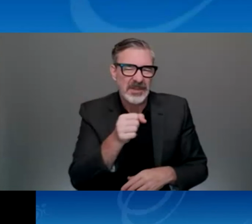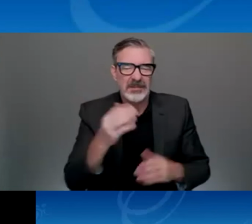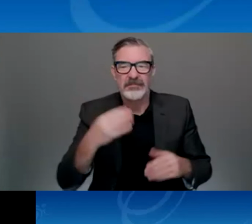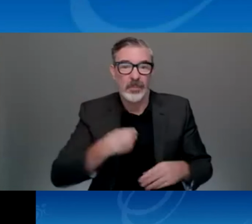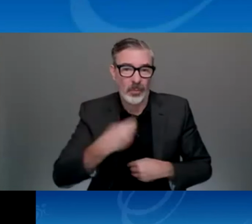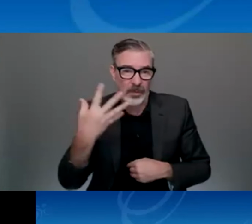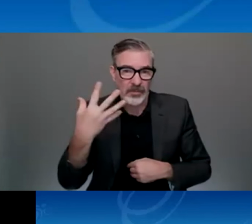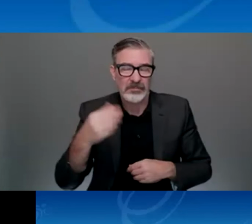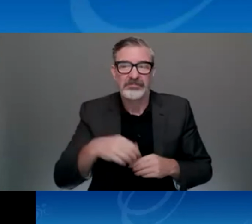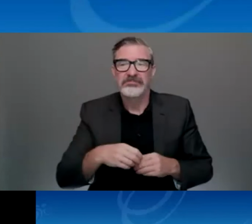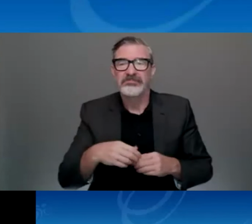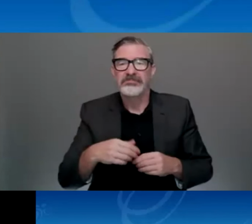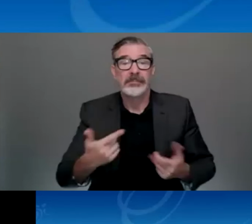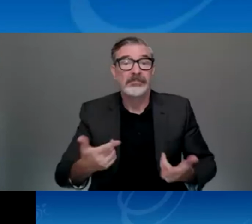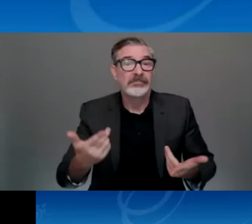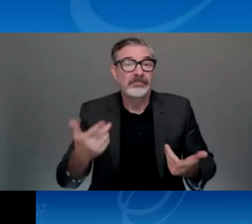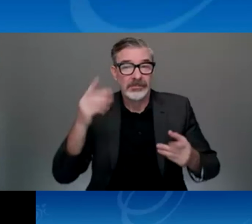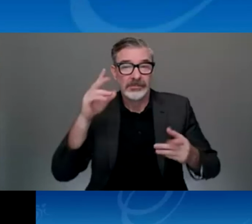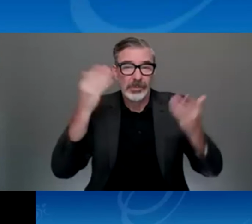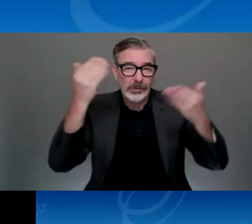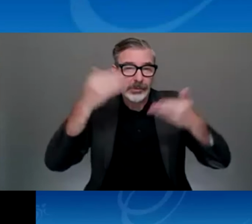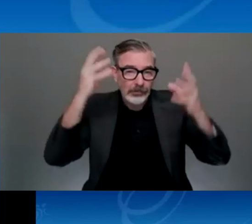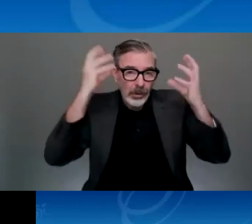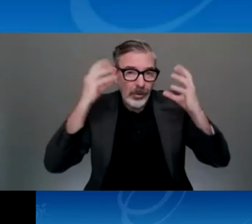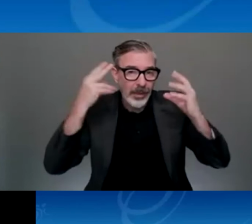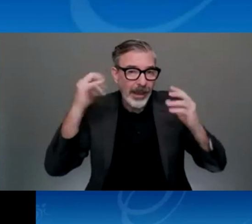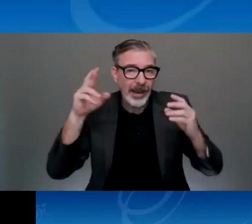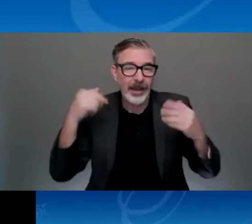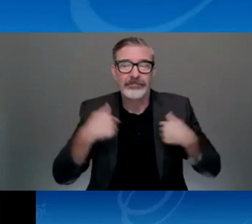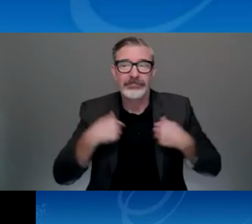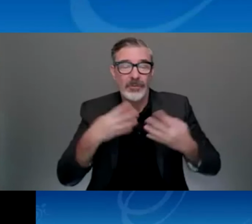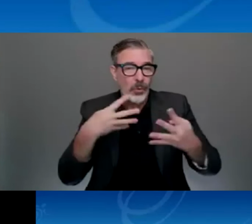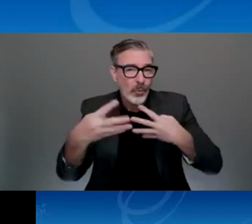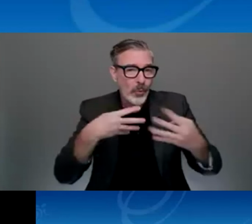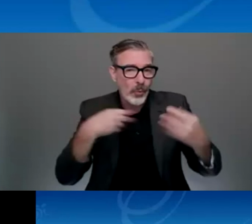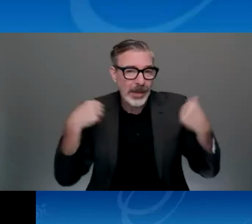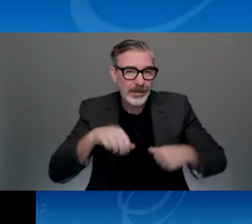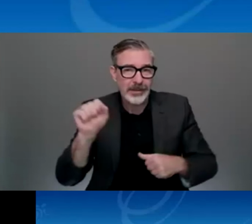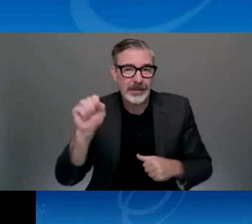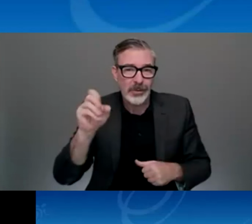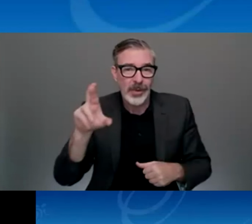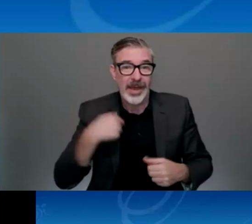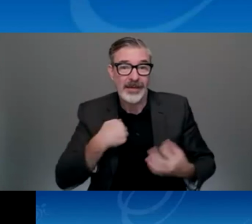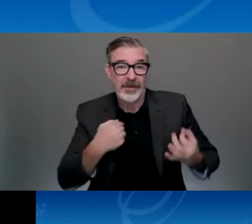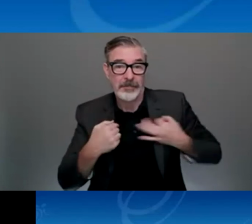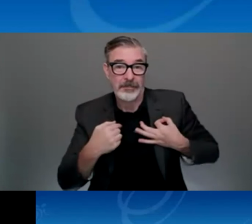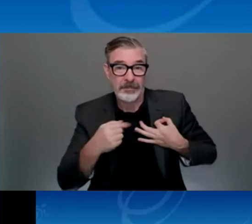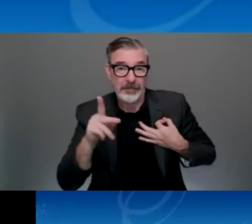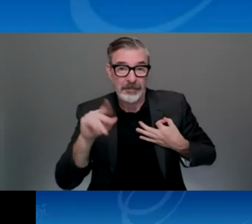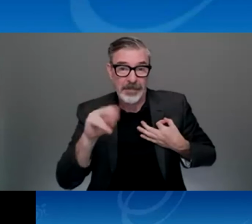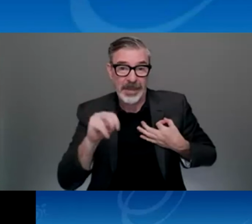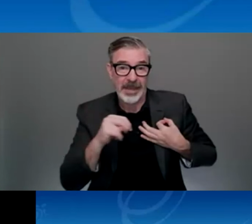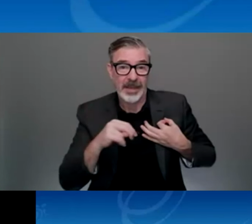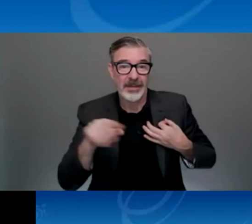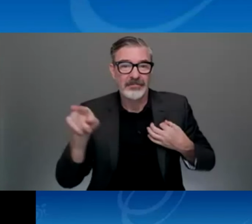with curly dark hair, wearing a gray sweater and two pins. One which is our ERG logo and the other one is a red triangle.